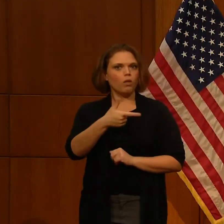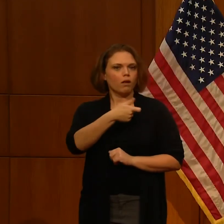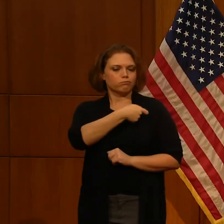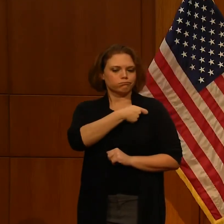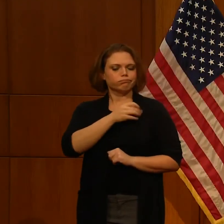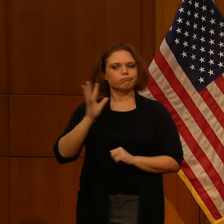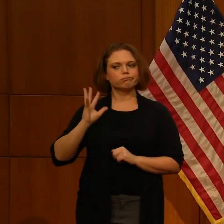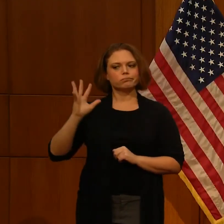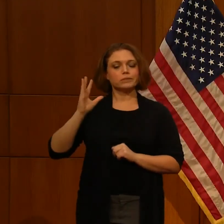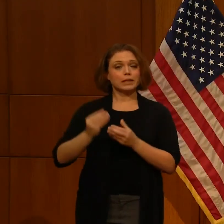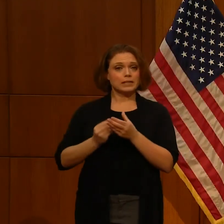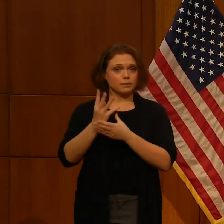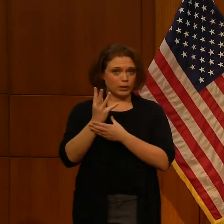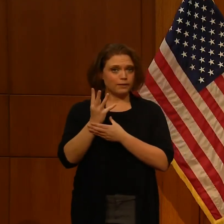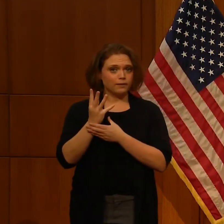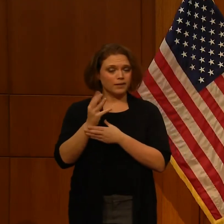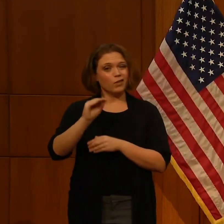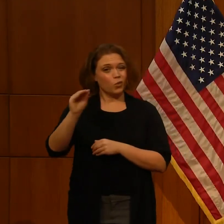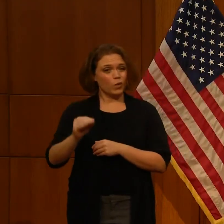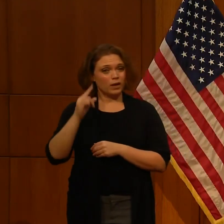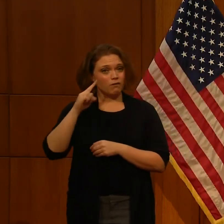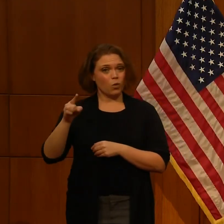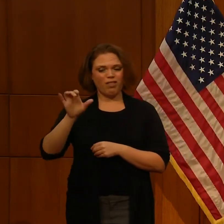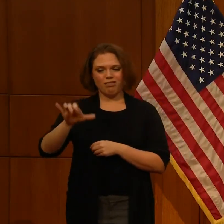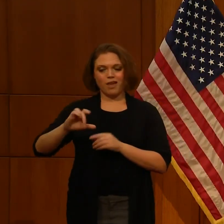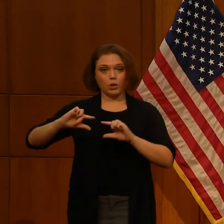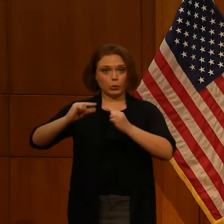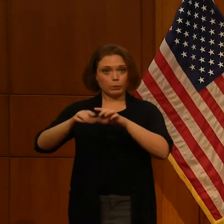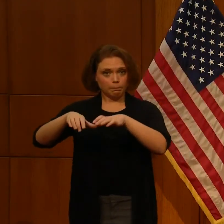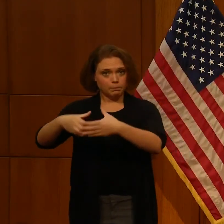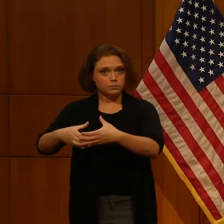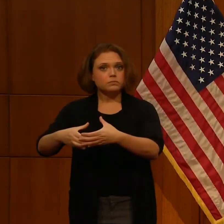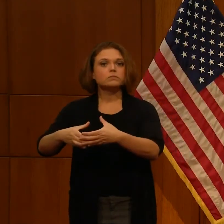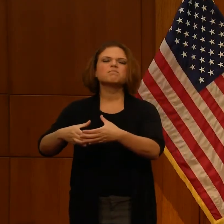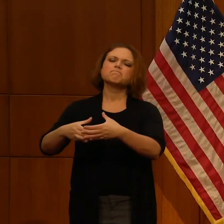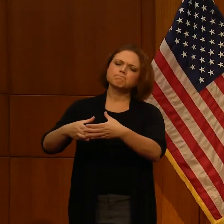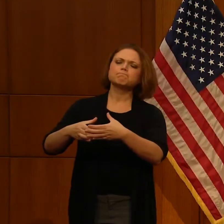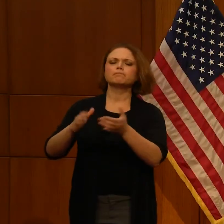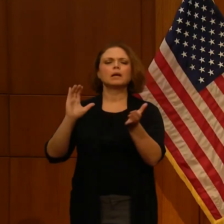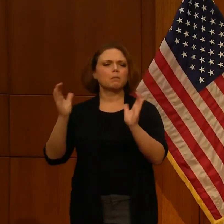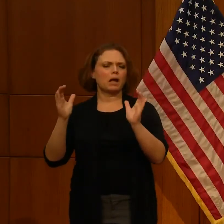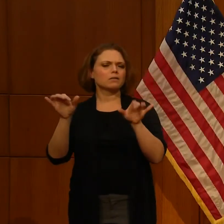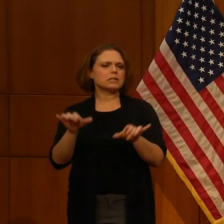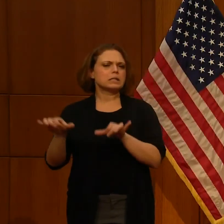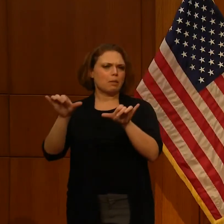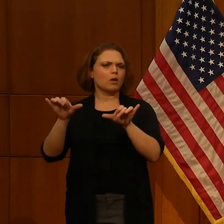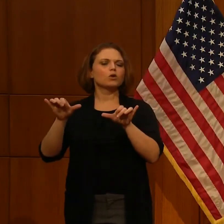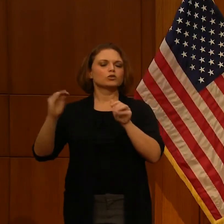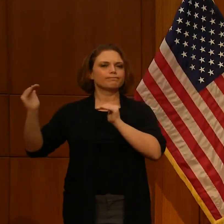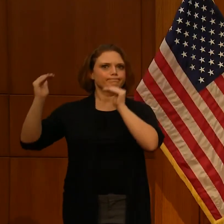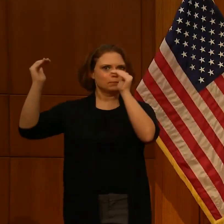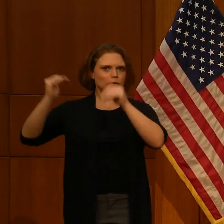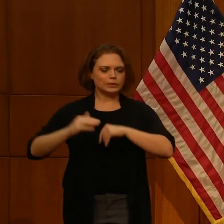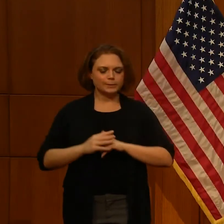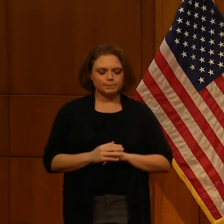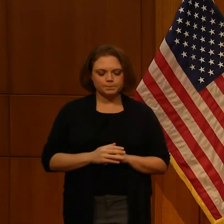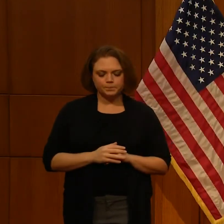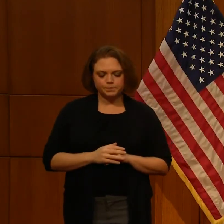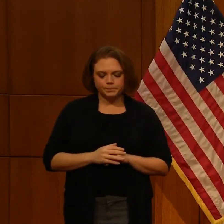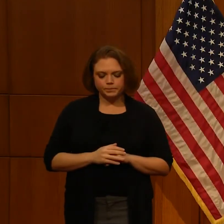ELIGIBLE FOR COVID SHOTS BACK IN THE SPRING, AND THE RATE OF GETTING SHOTS AMONG THESE KIDS ROUGHLY MATCHES WHAT'S GOING ON